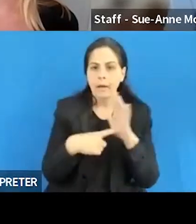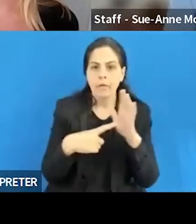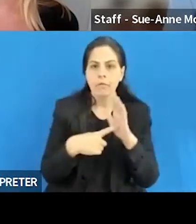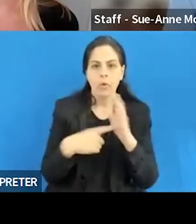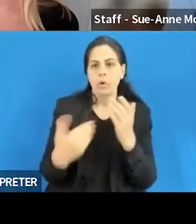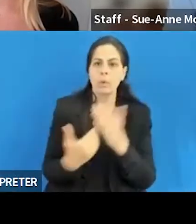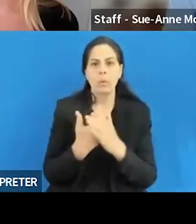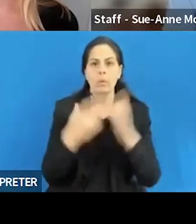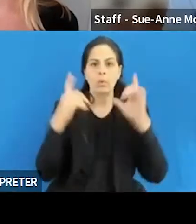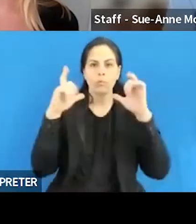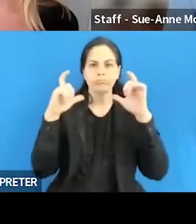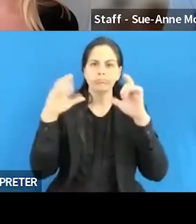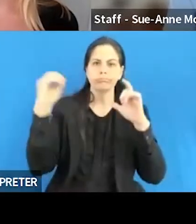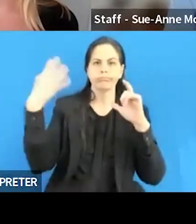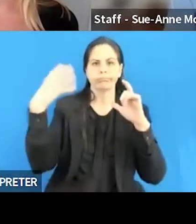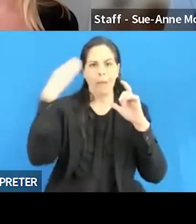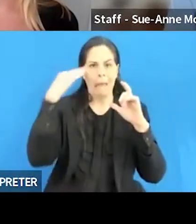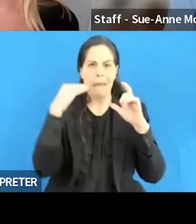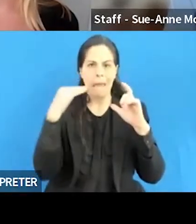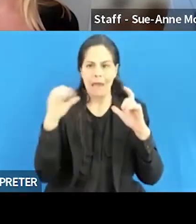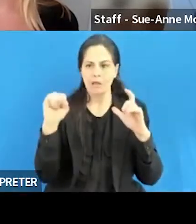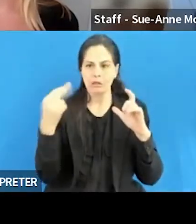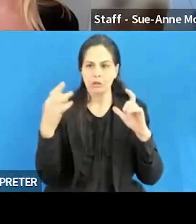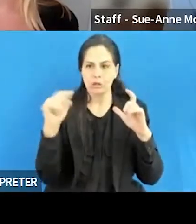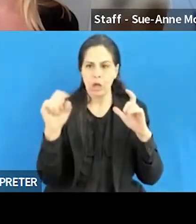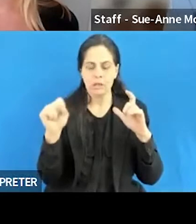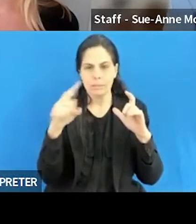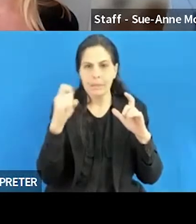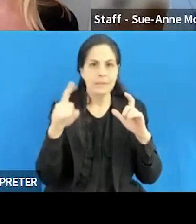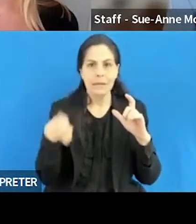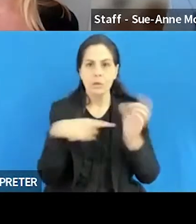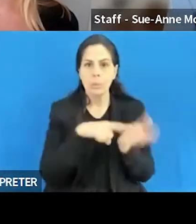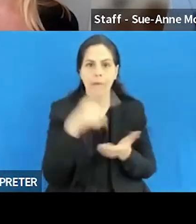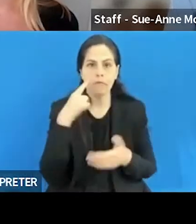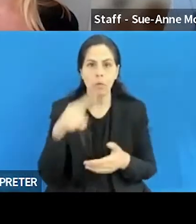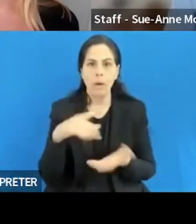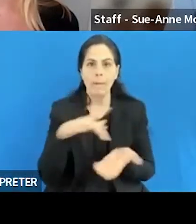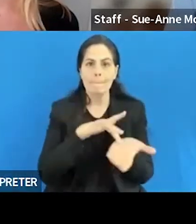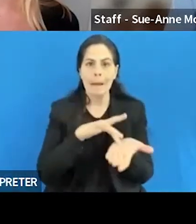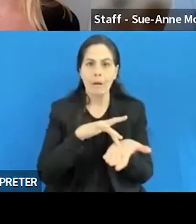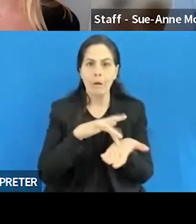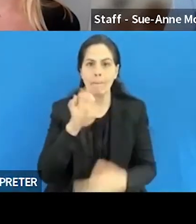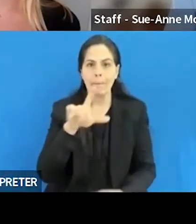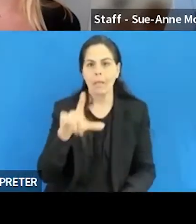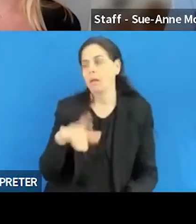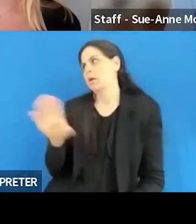"that was preventing something to keep me healthy." Yes. - So anyway. Don't get me started on that in America. Yeah. - But yes, it's very.